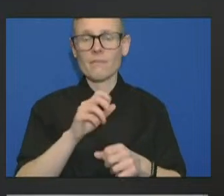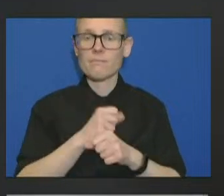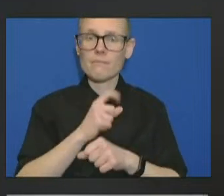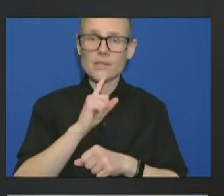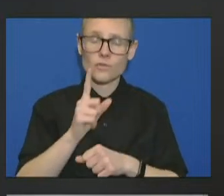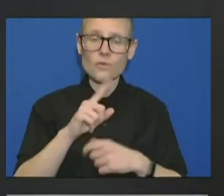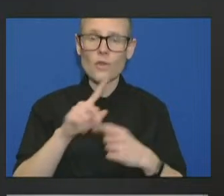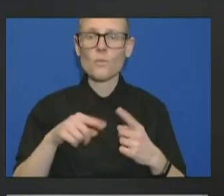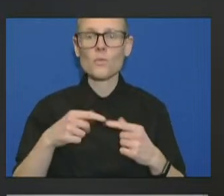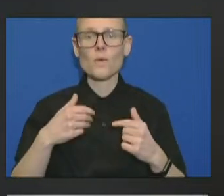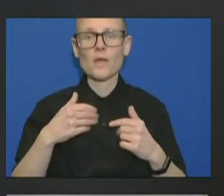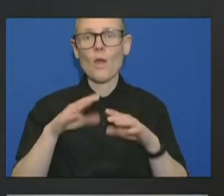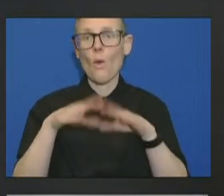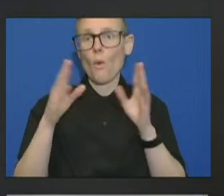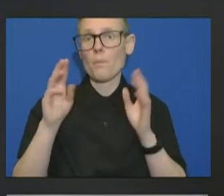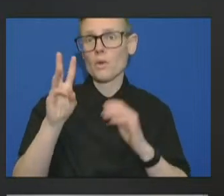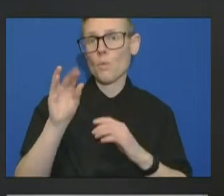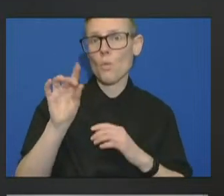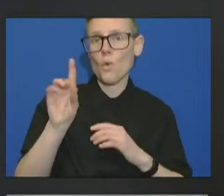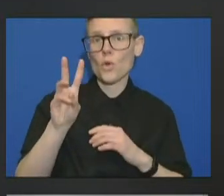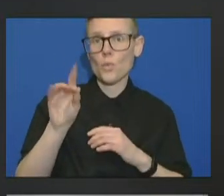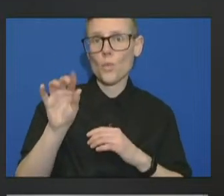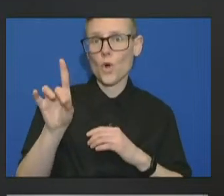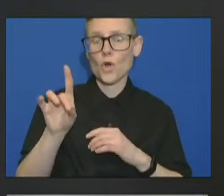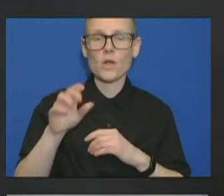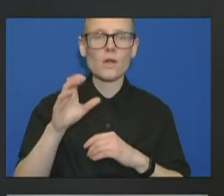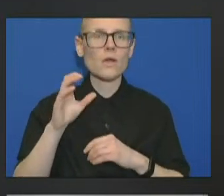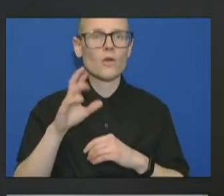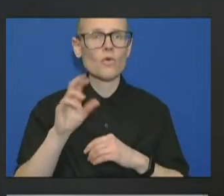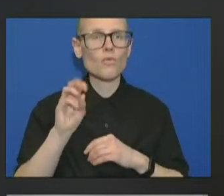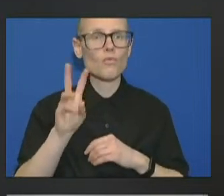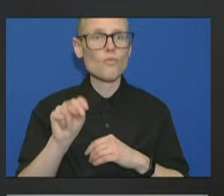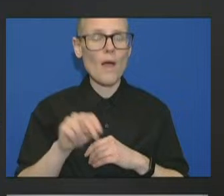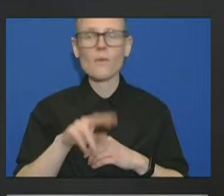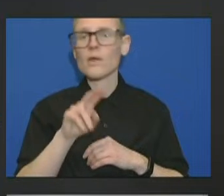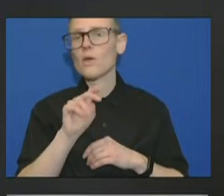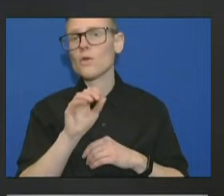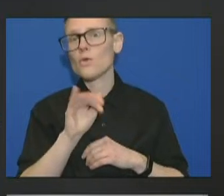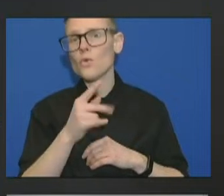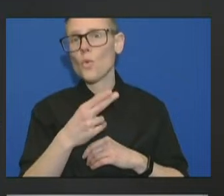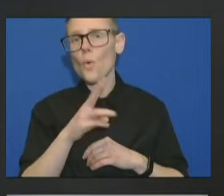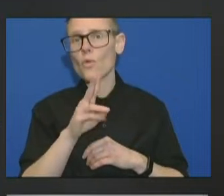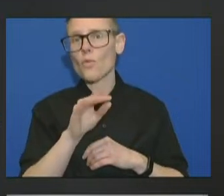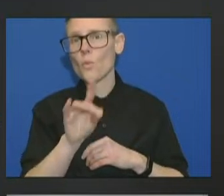boundary study. We do need to follow that up with making sure